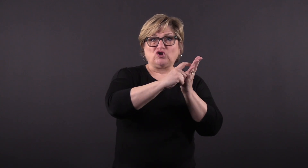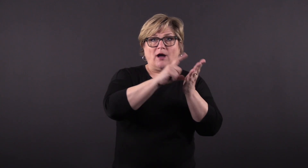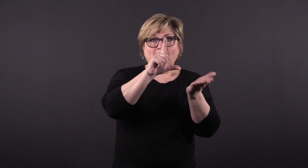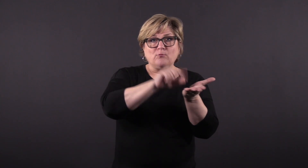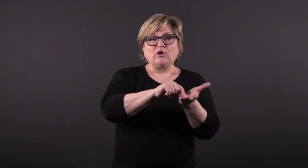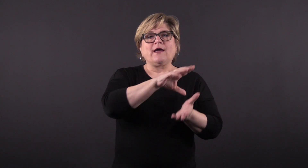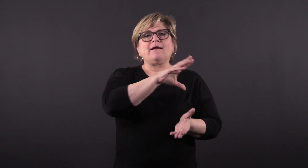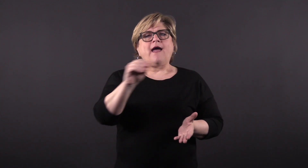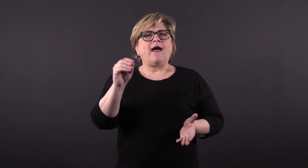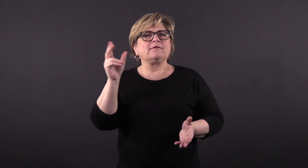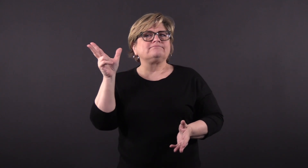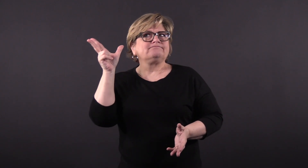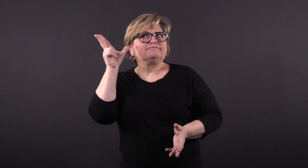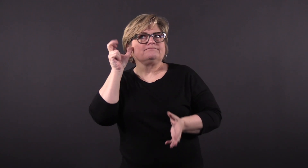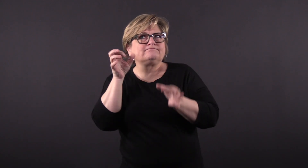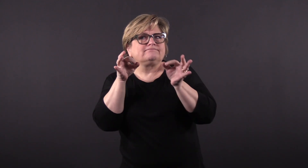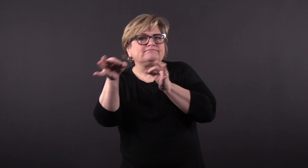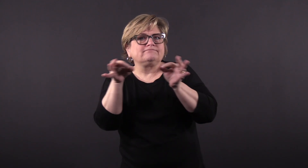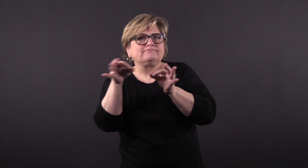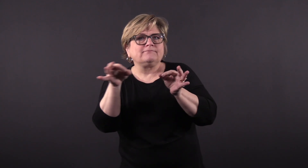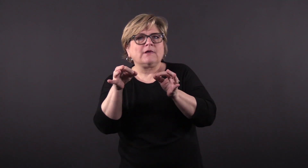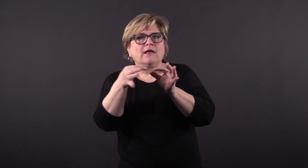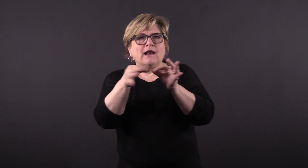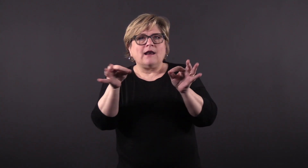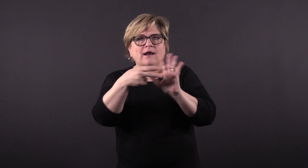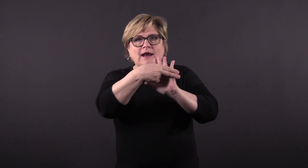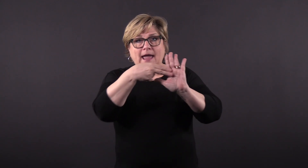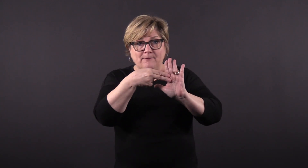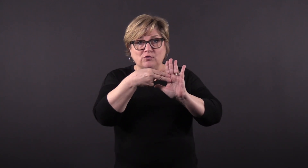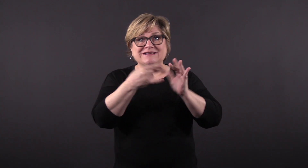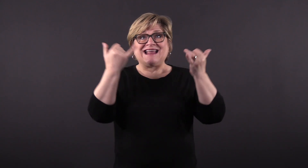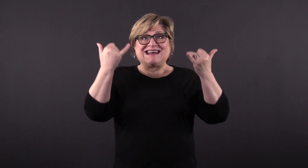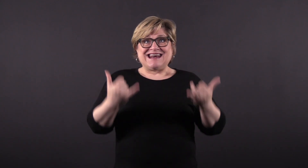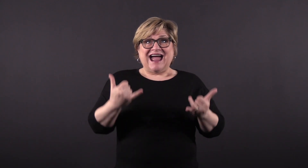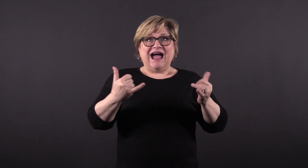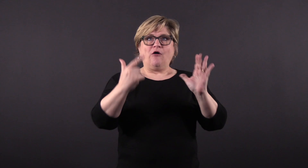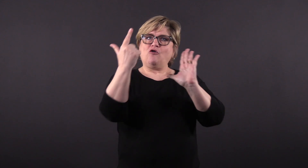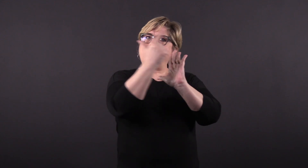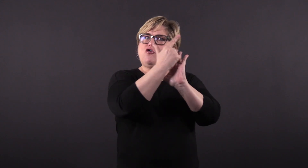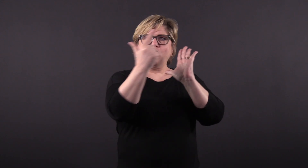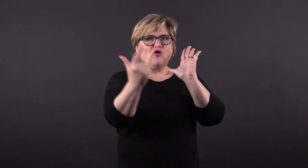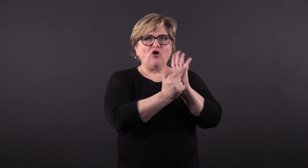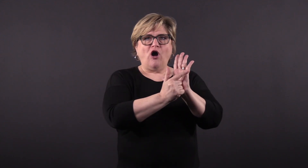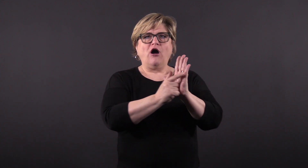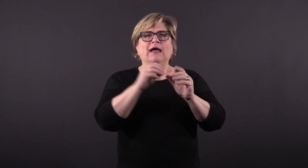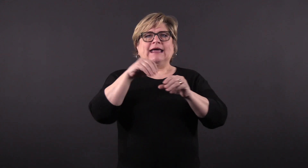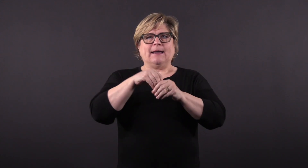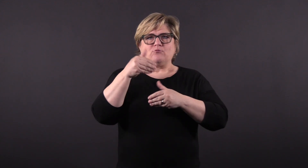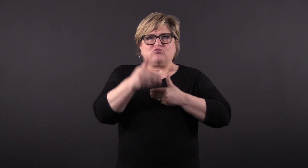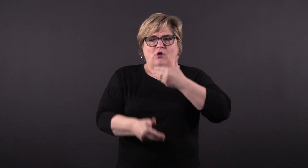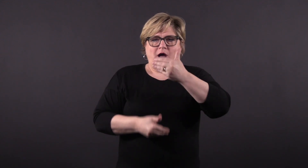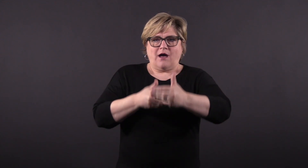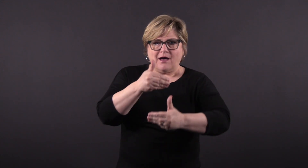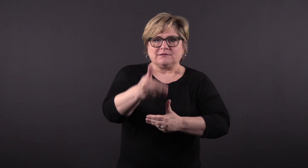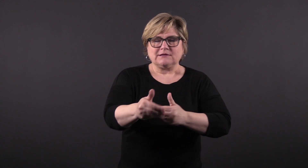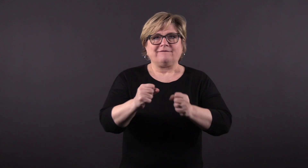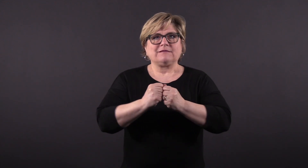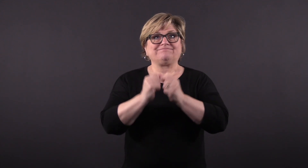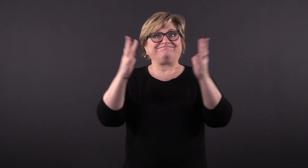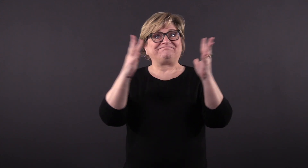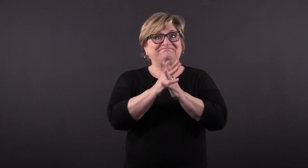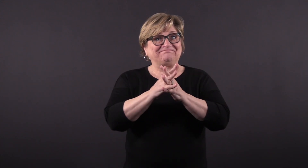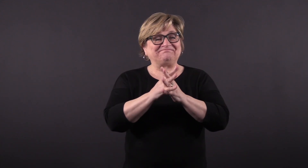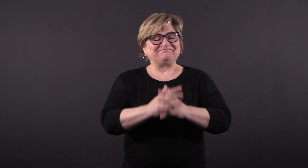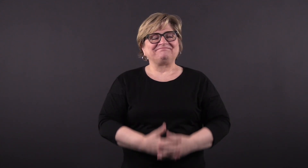and audible labels are now law and in the process of being implemented.